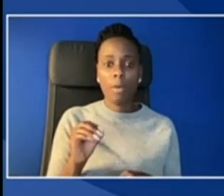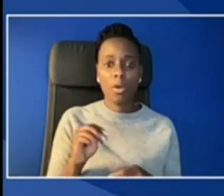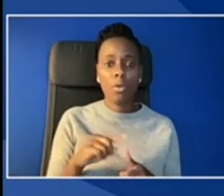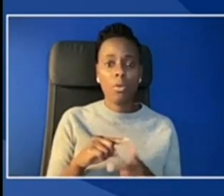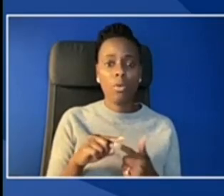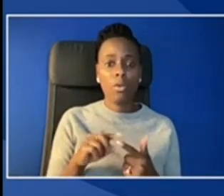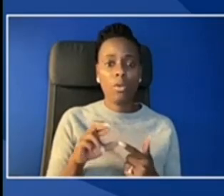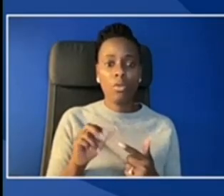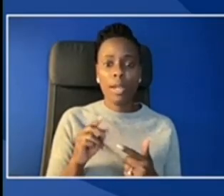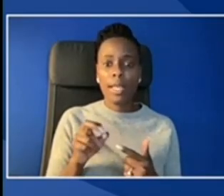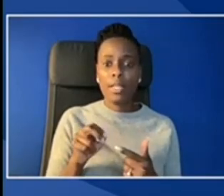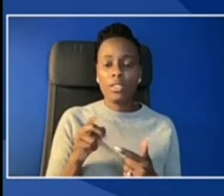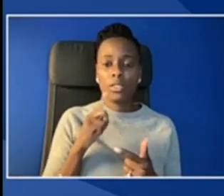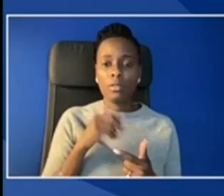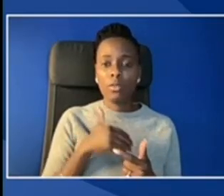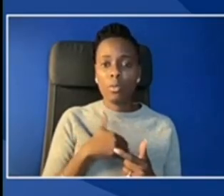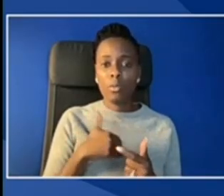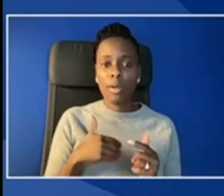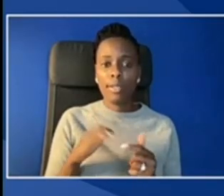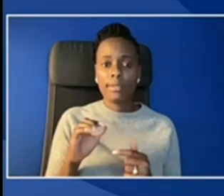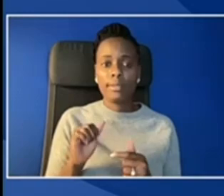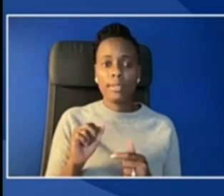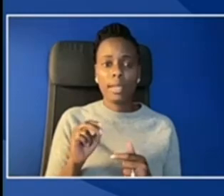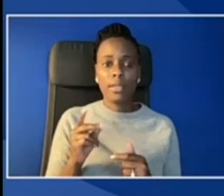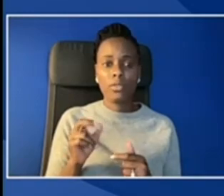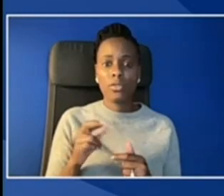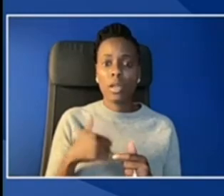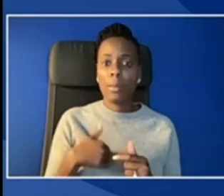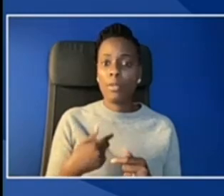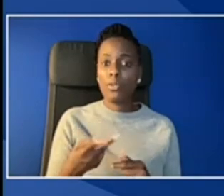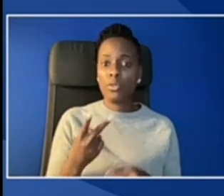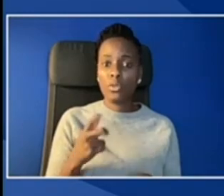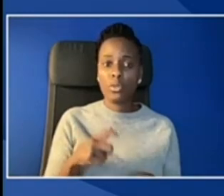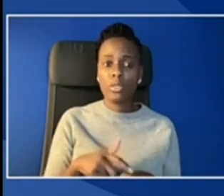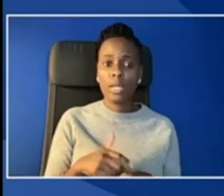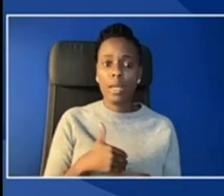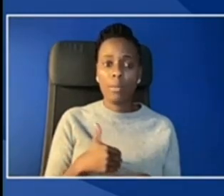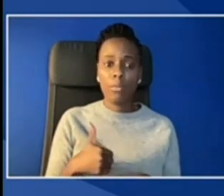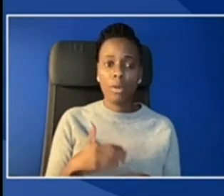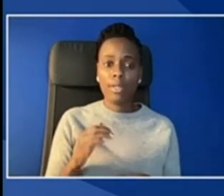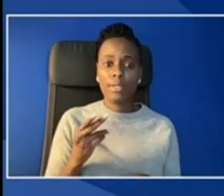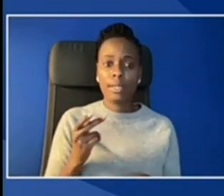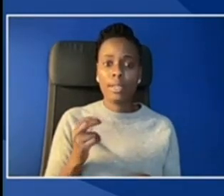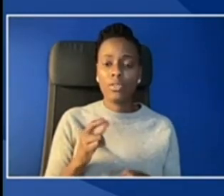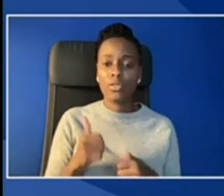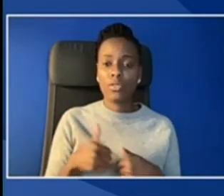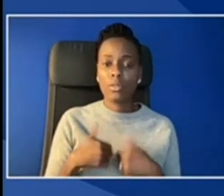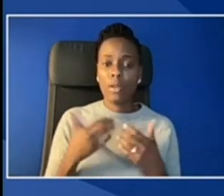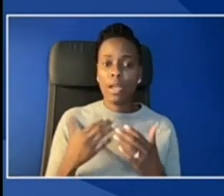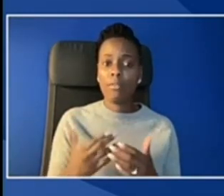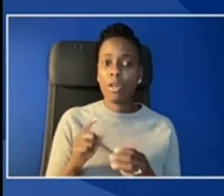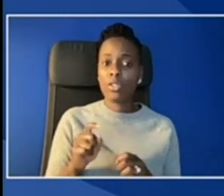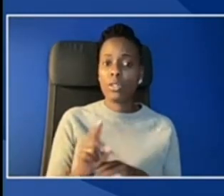I'm a two-time breast cancer survivor, and I should have been using my disability benefits to pay for medical care and my